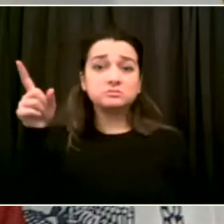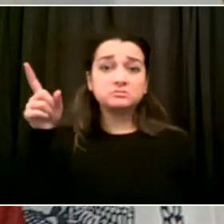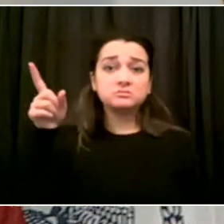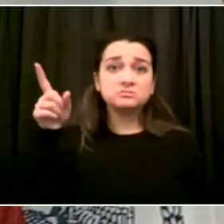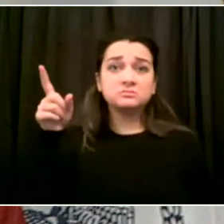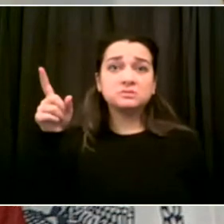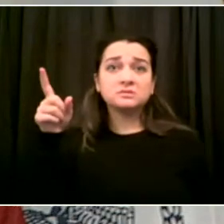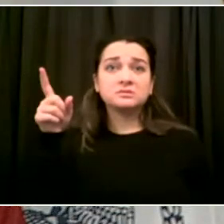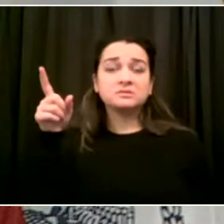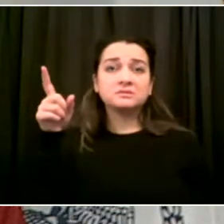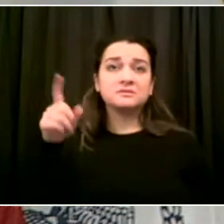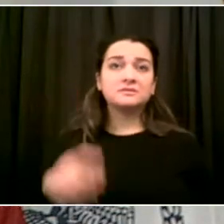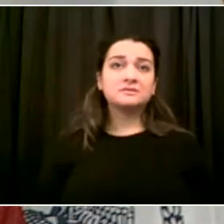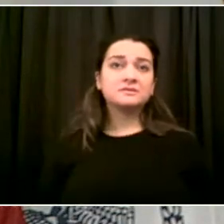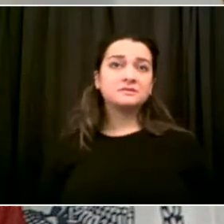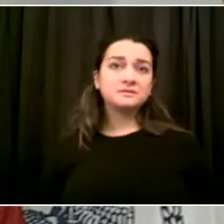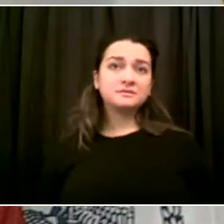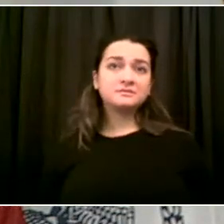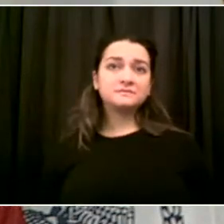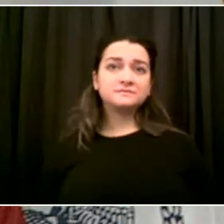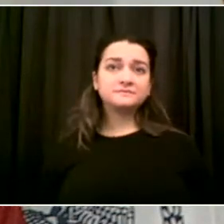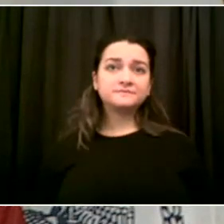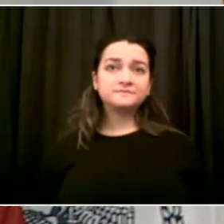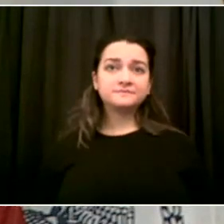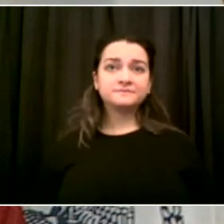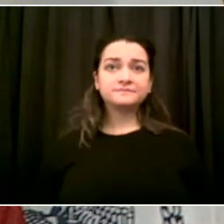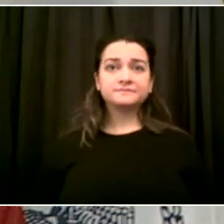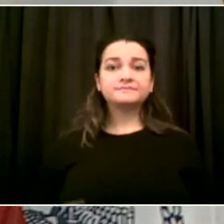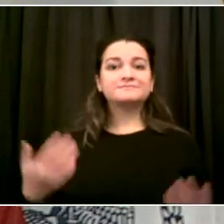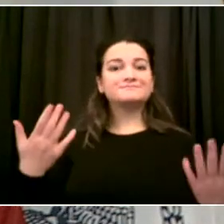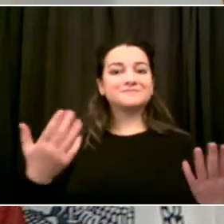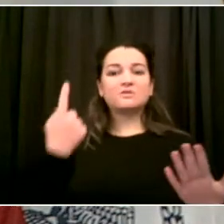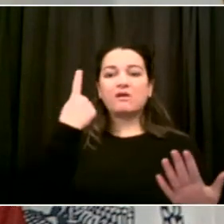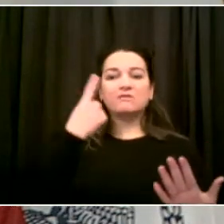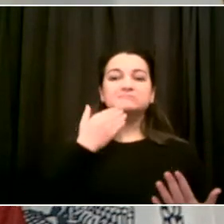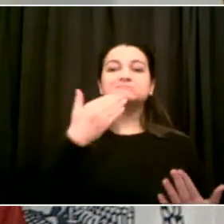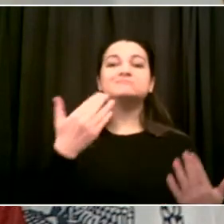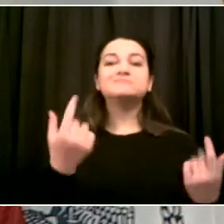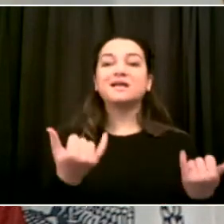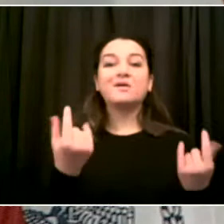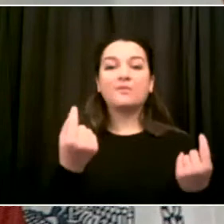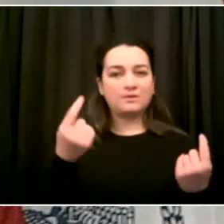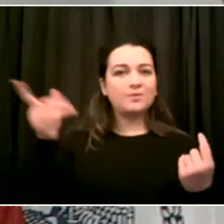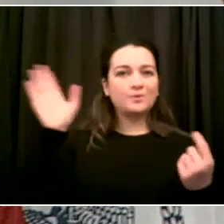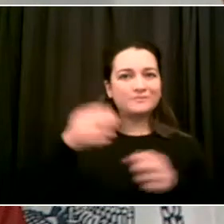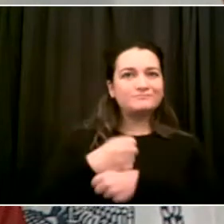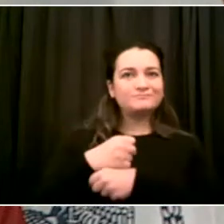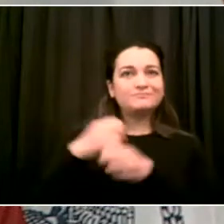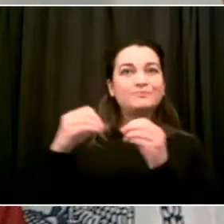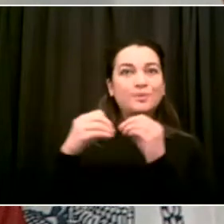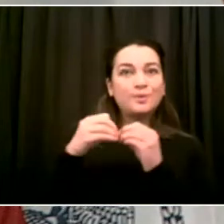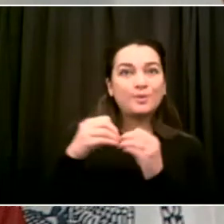PUT INTTO PLAY PARTICULARLY S A WE ARE SEEING EVIDENCE THAT MORE AND MORE